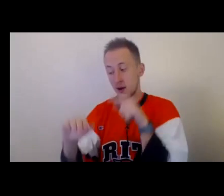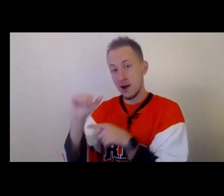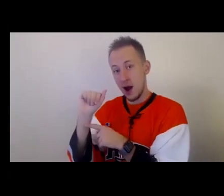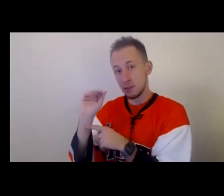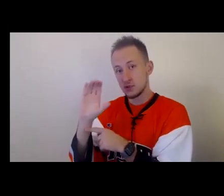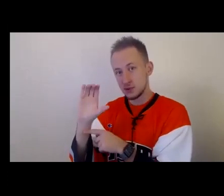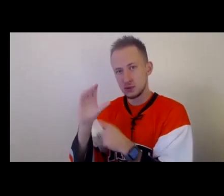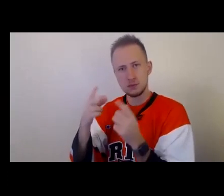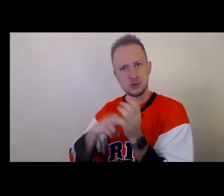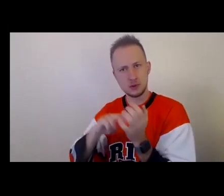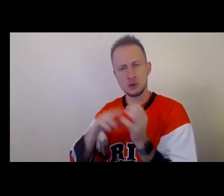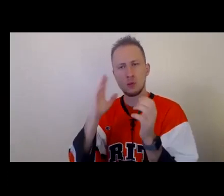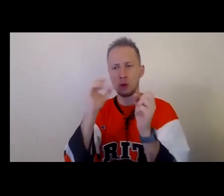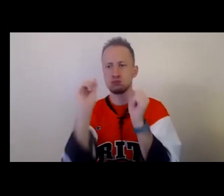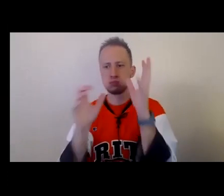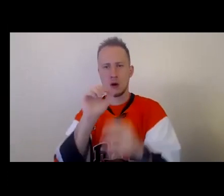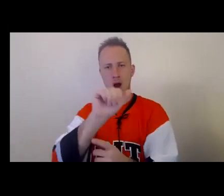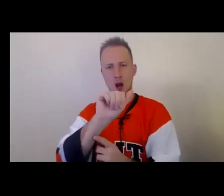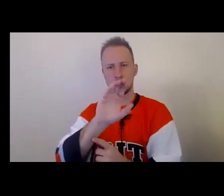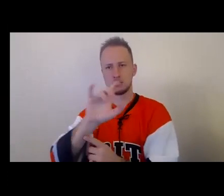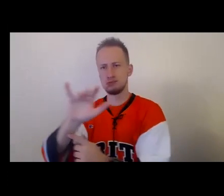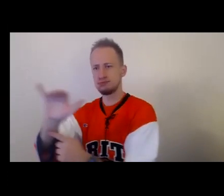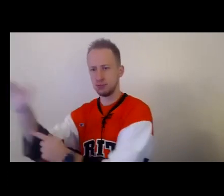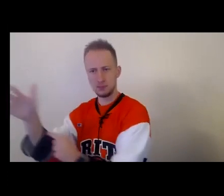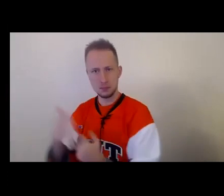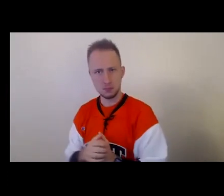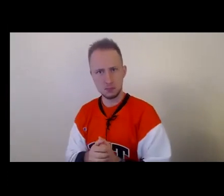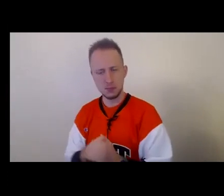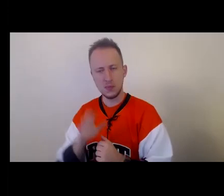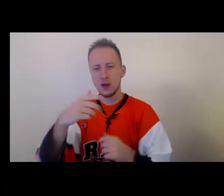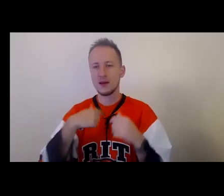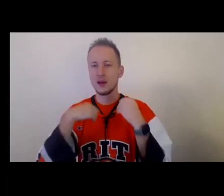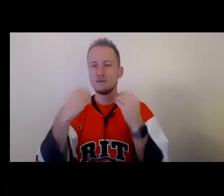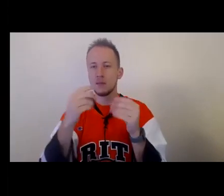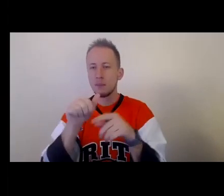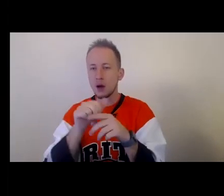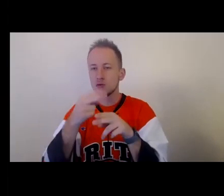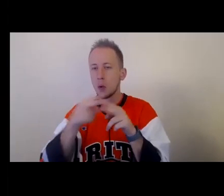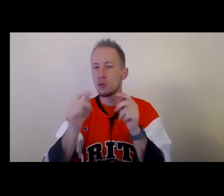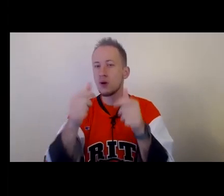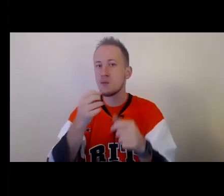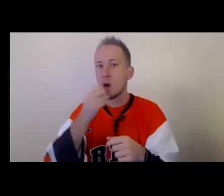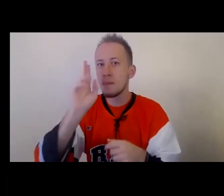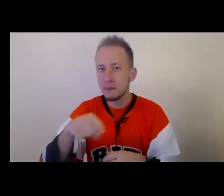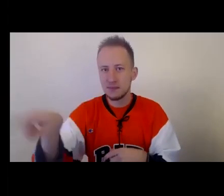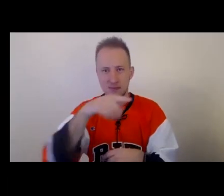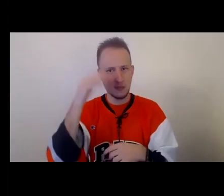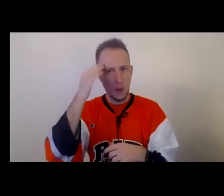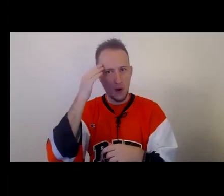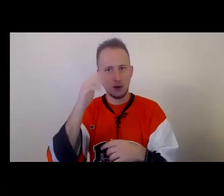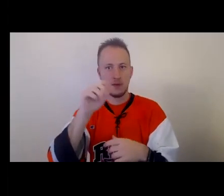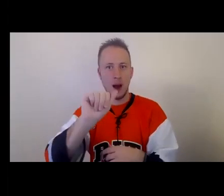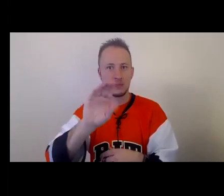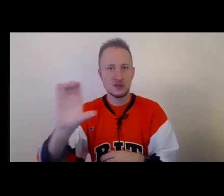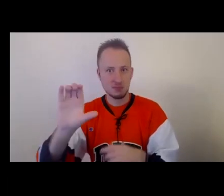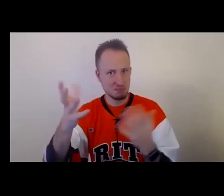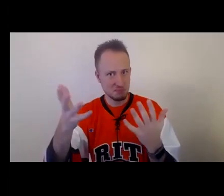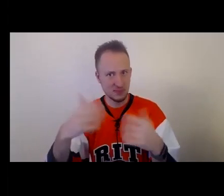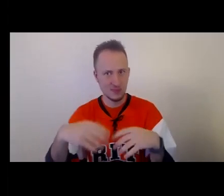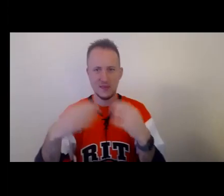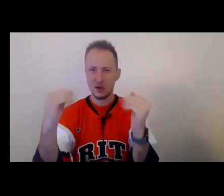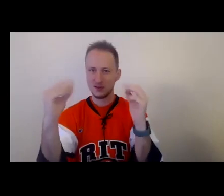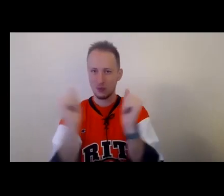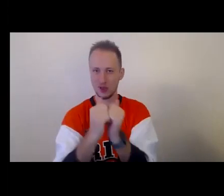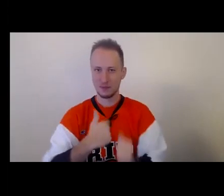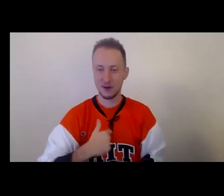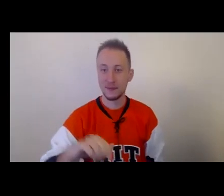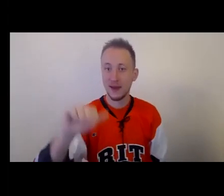Matt: Now, an ABC Story means we will give a story using the alphabet handshape, so let's make sure we know the alphabet,